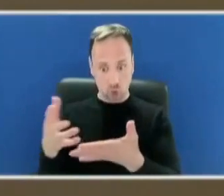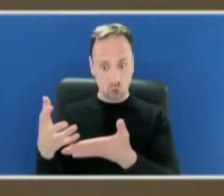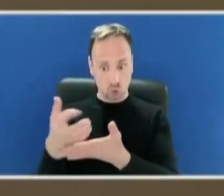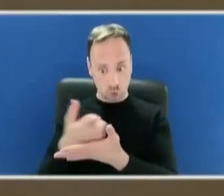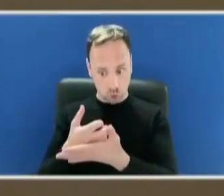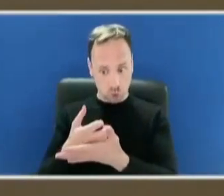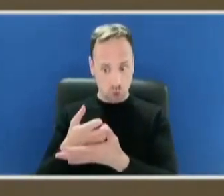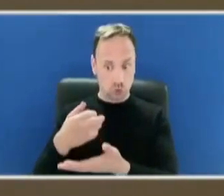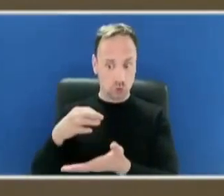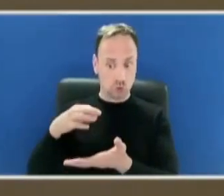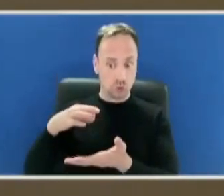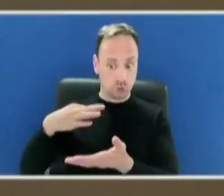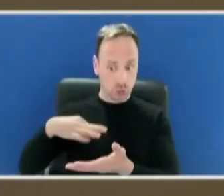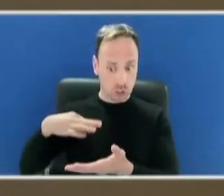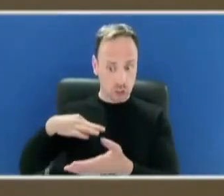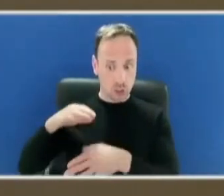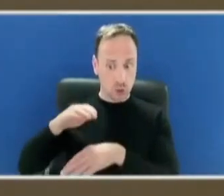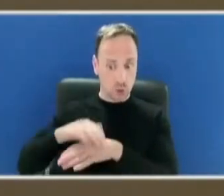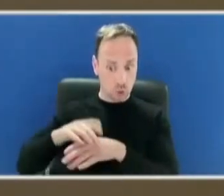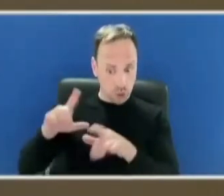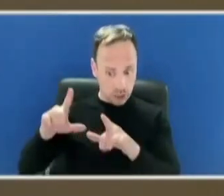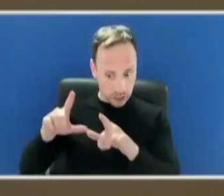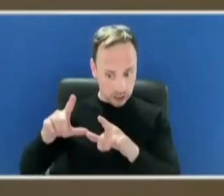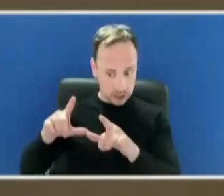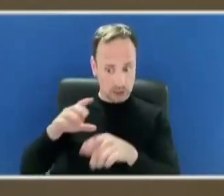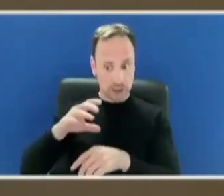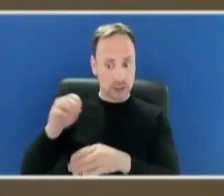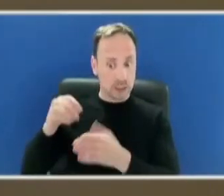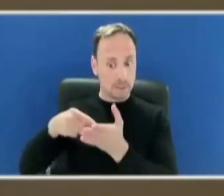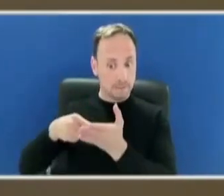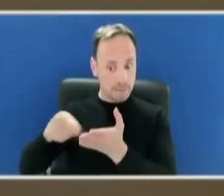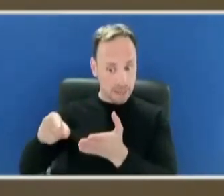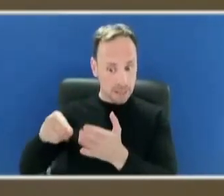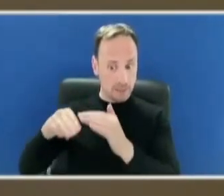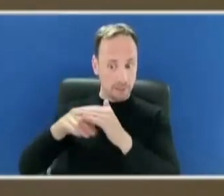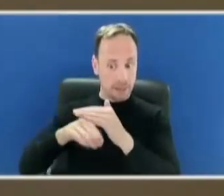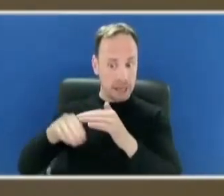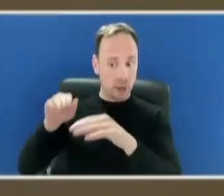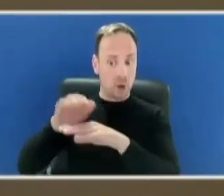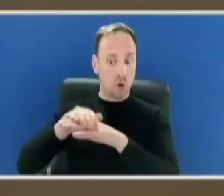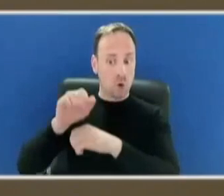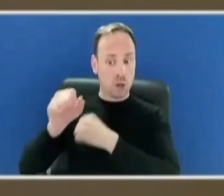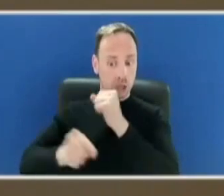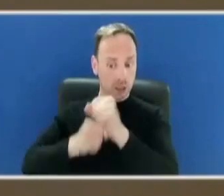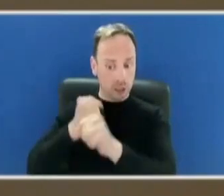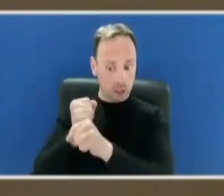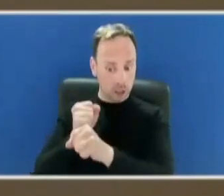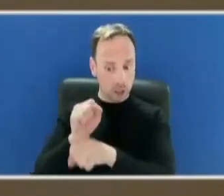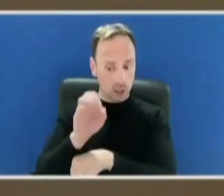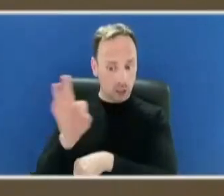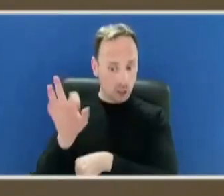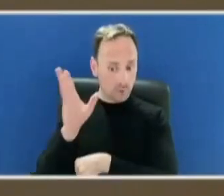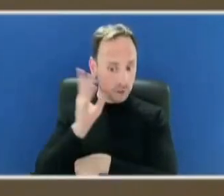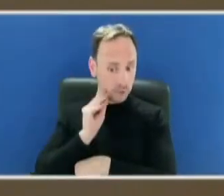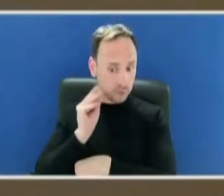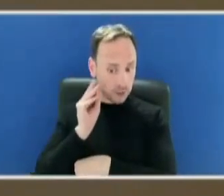and earning pay based on their years of experience. They the only way that you can earn years of experience